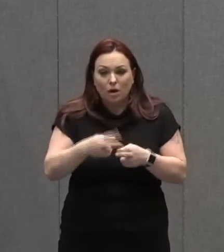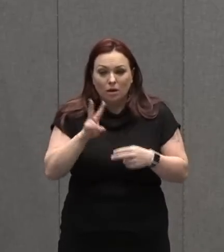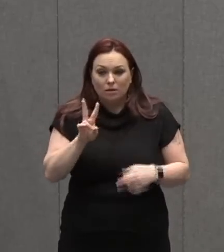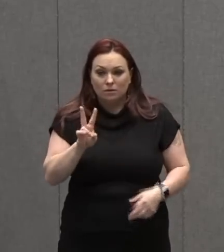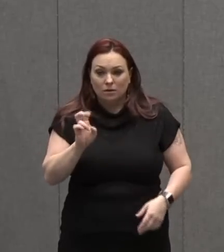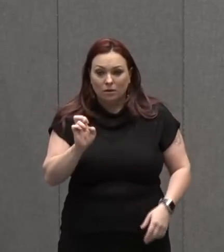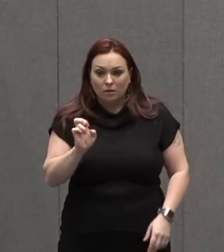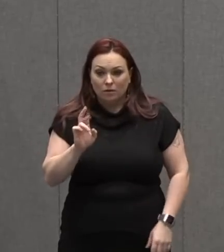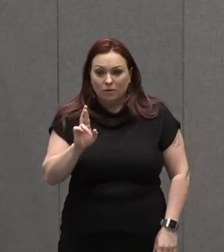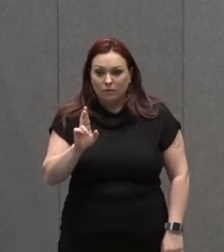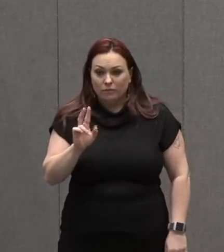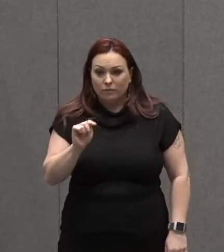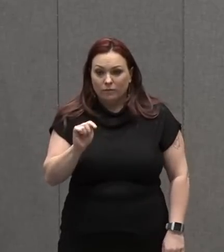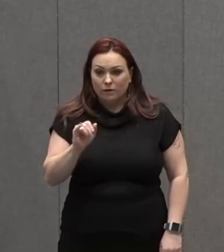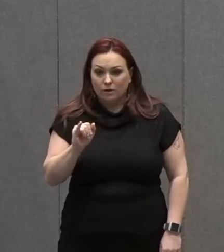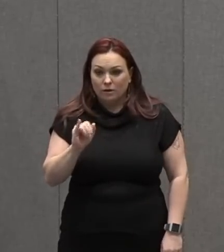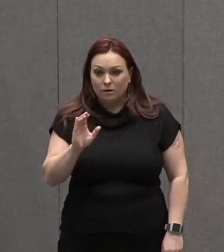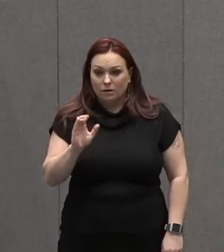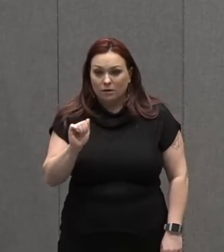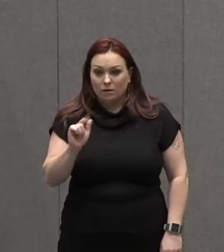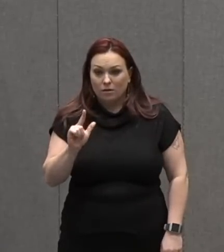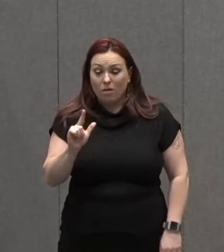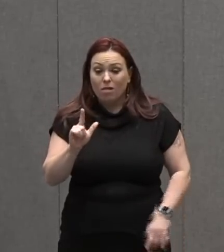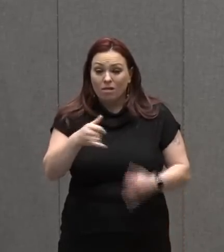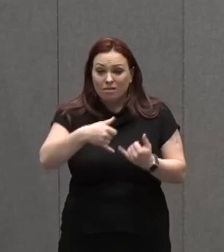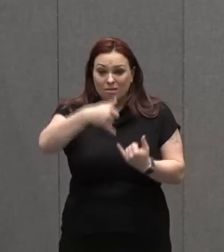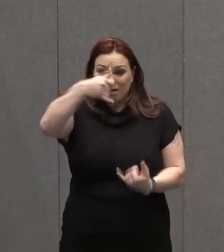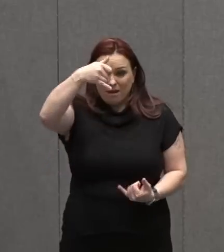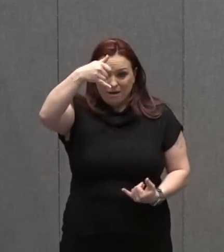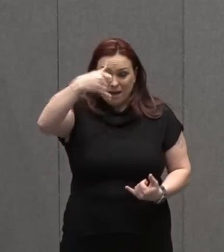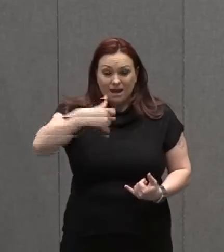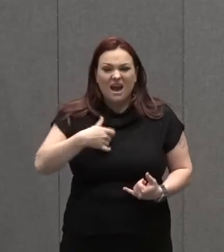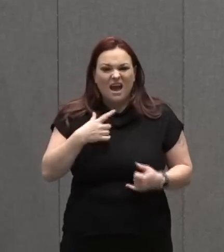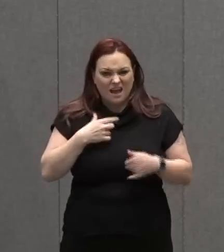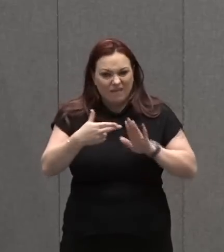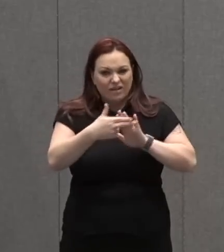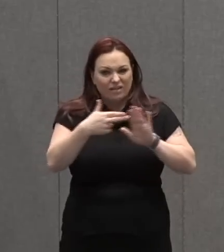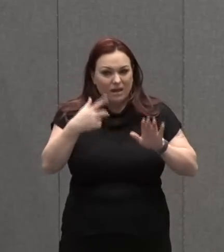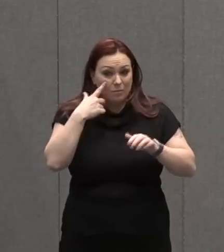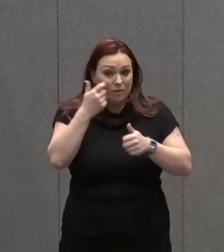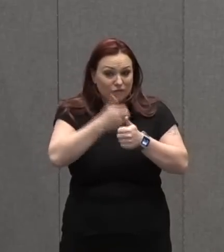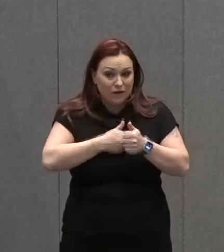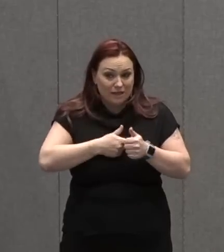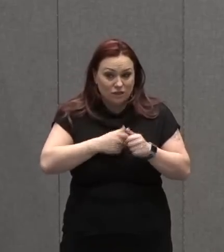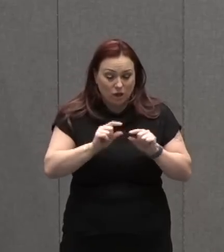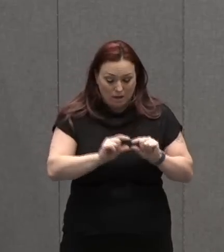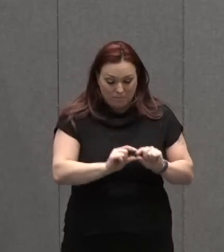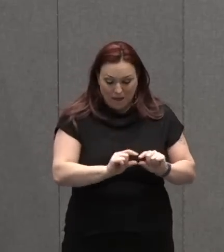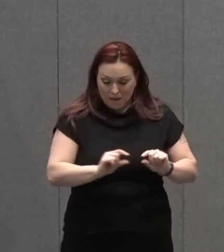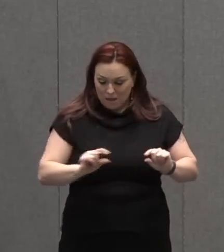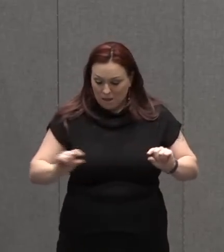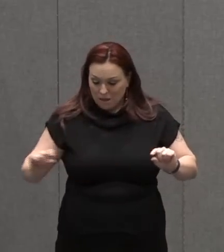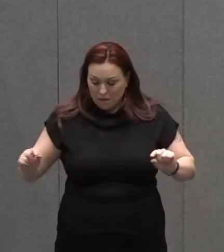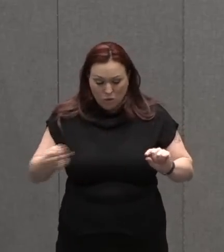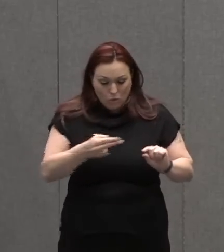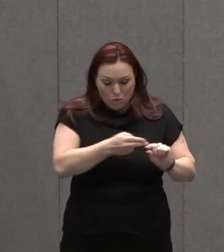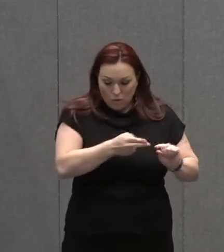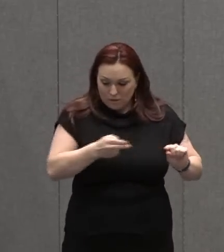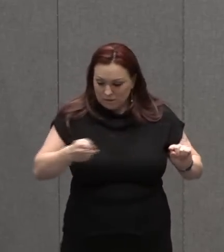I have labels for each of these lines. On my horizontal line I have a label and it reads,